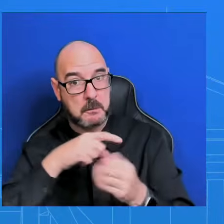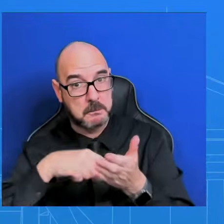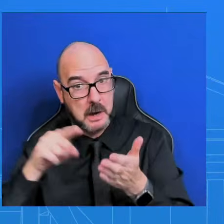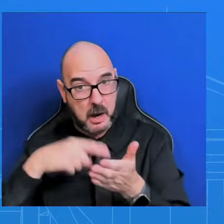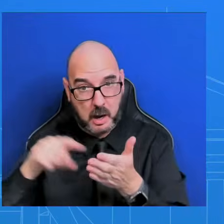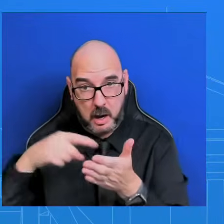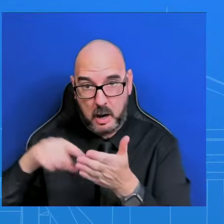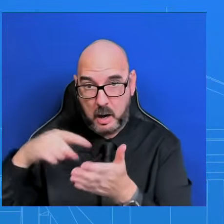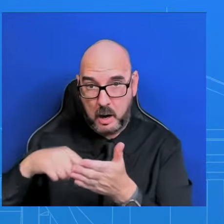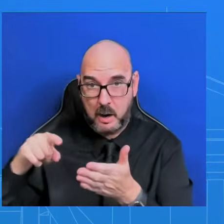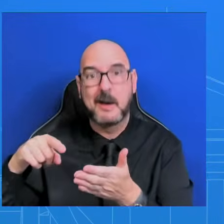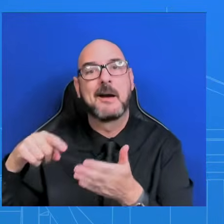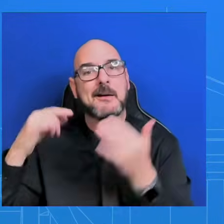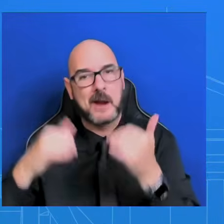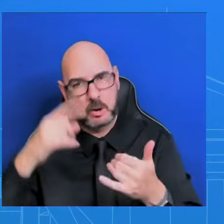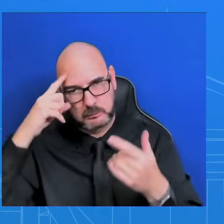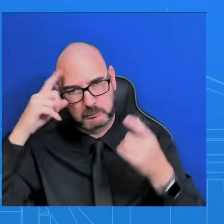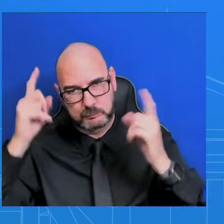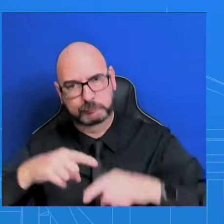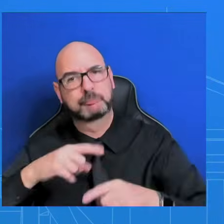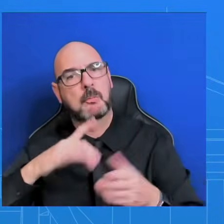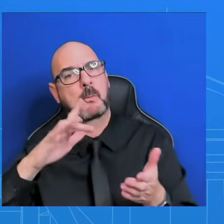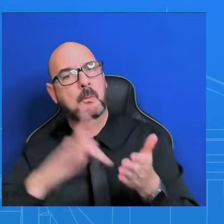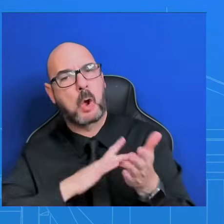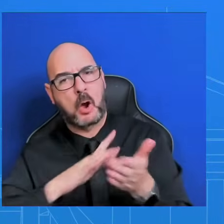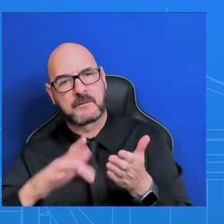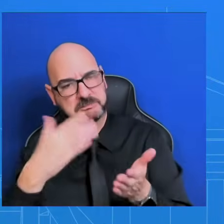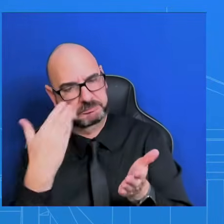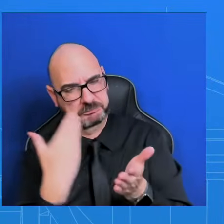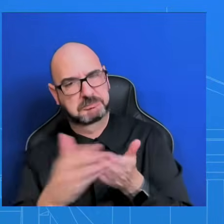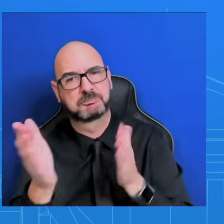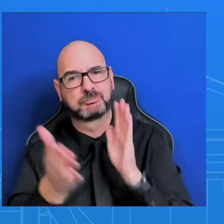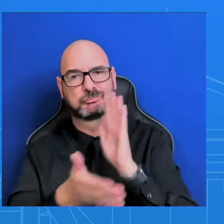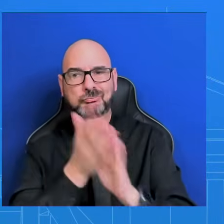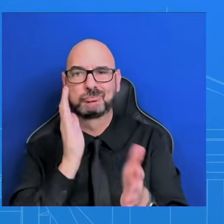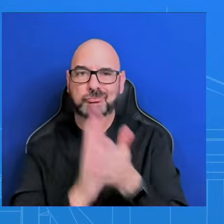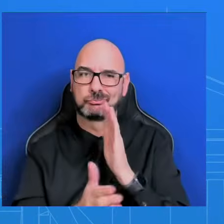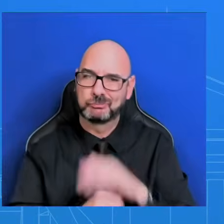And in practical terms, it means that today, thanks to President Biden and this administration,